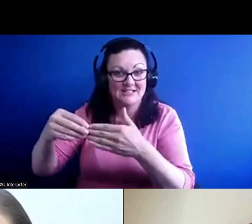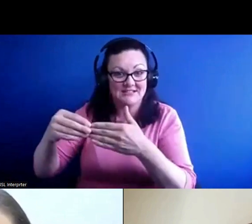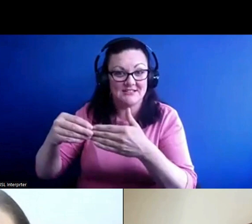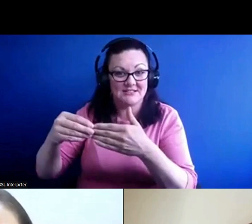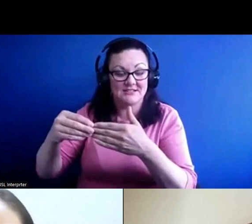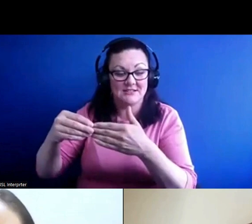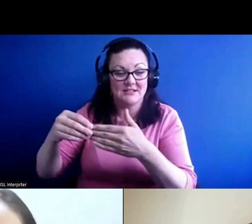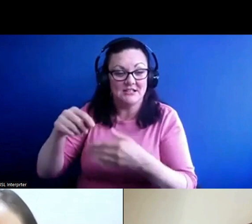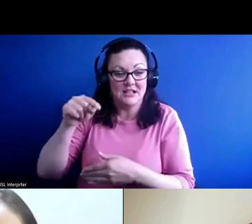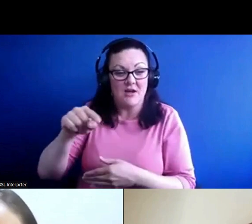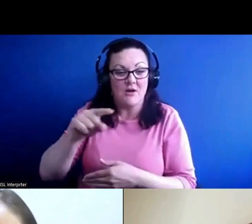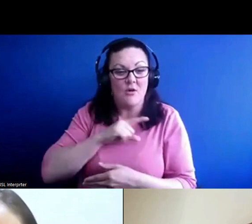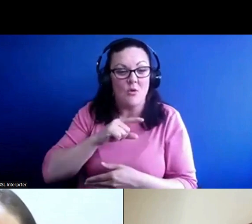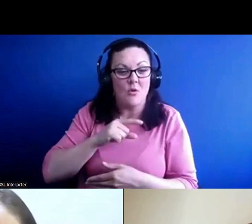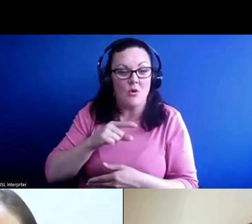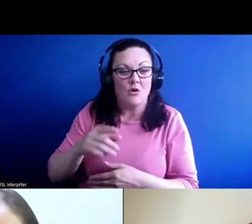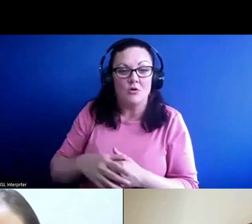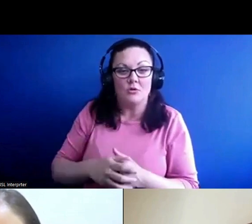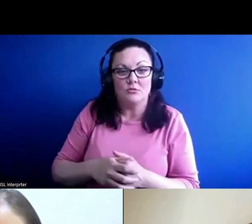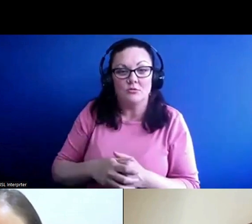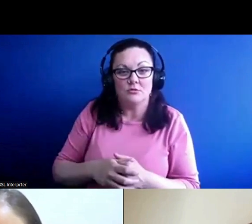the good thing about Kobo Toolbox aside from it is